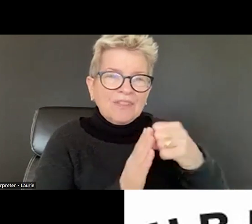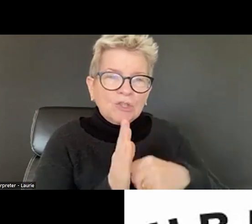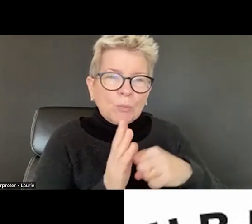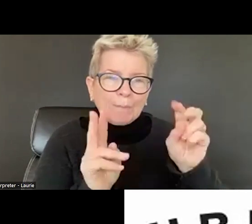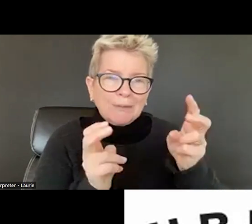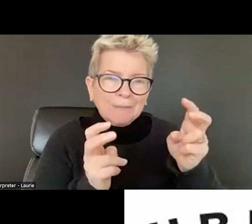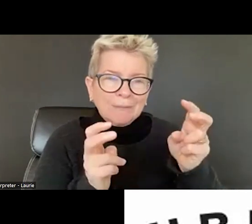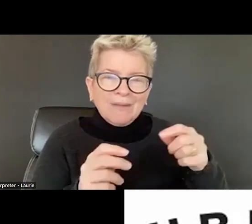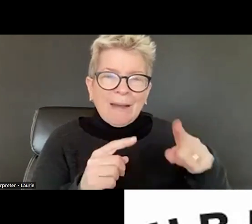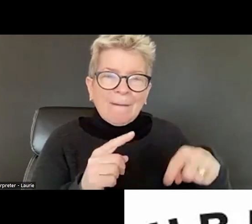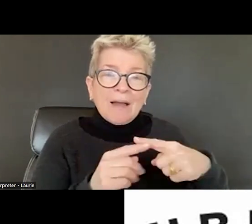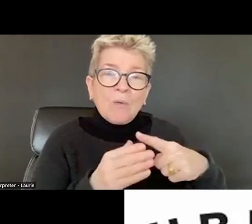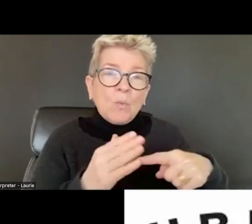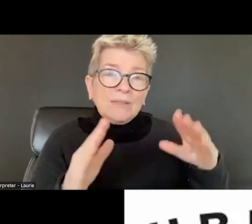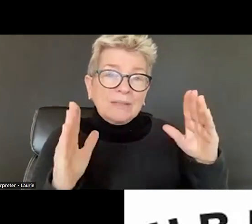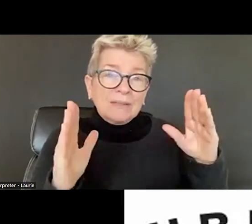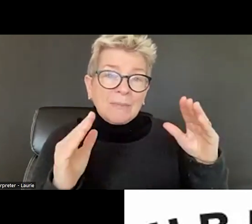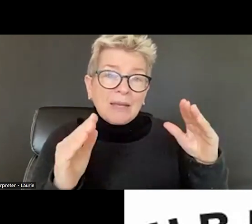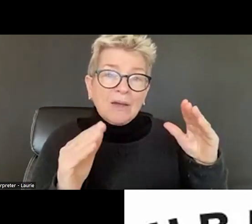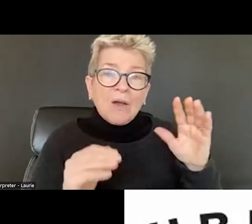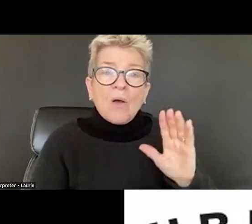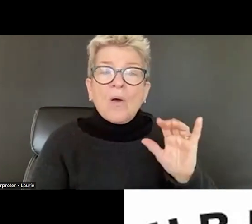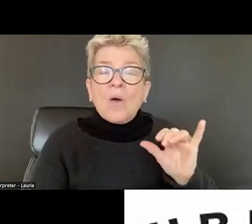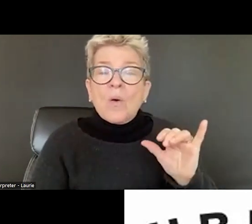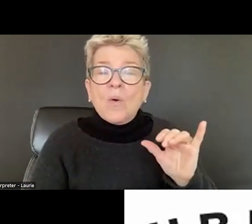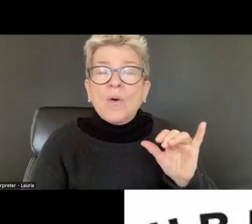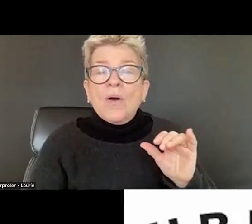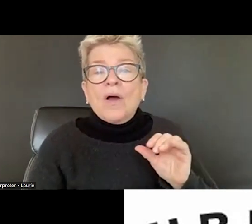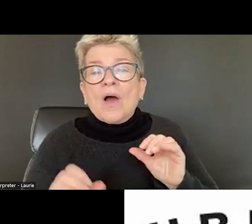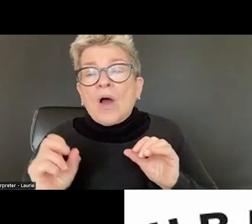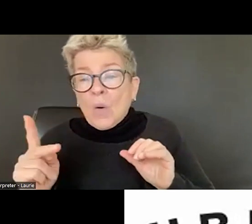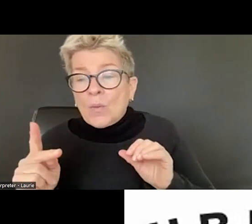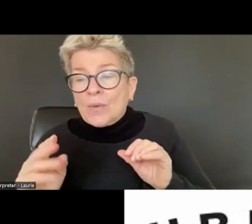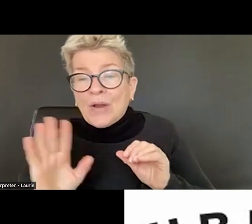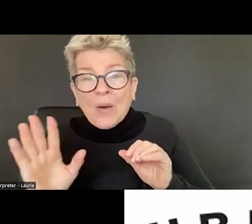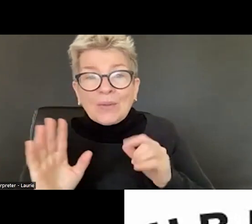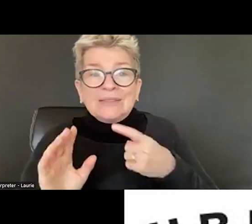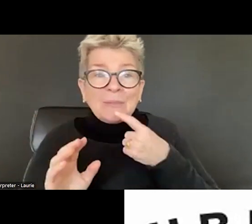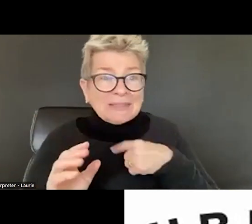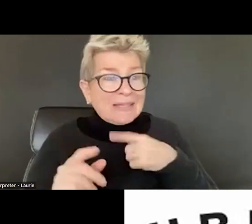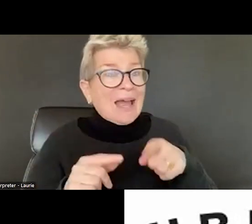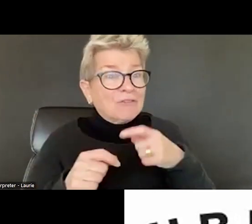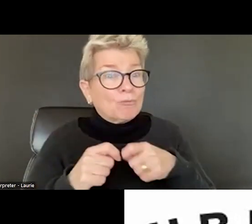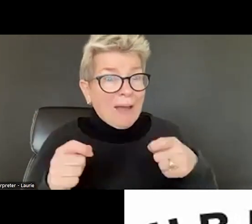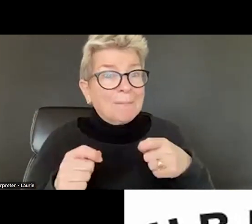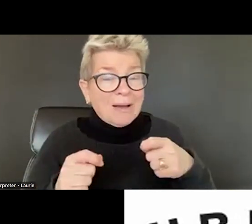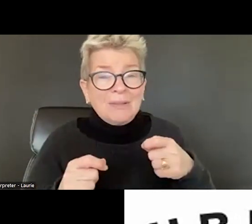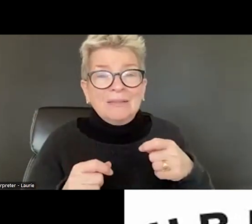know expected um oh okay I'm being given kind of a wrap up here as well um can you just speak